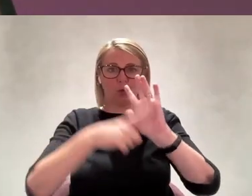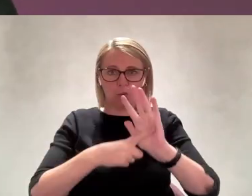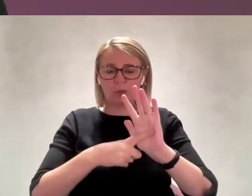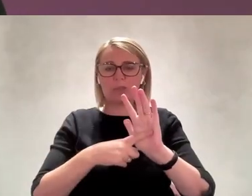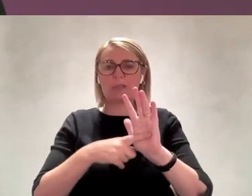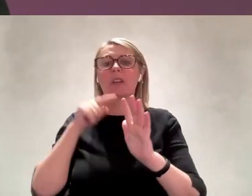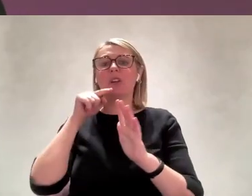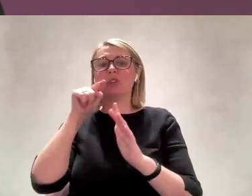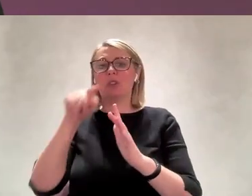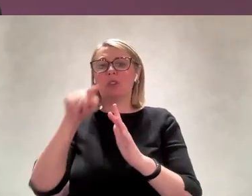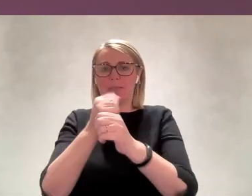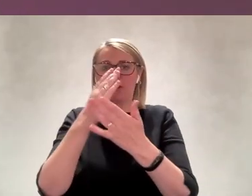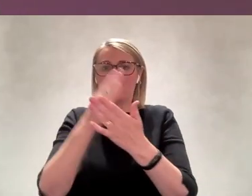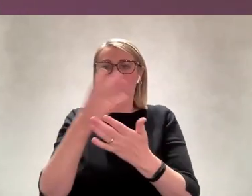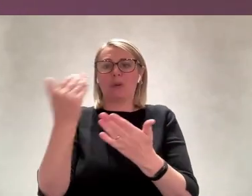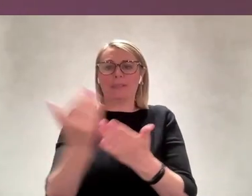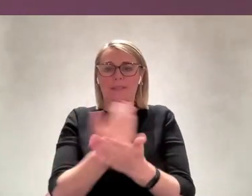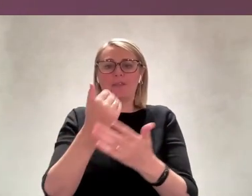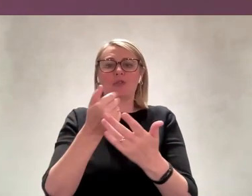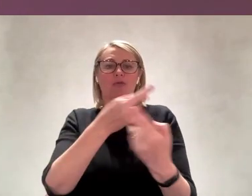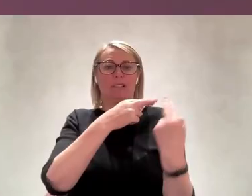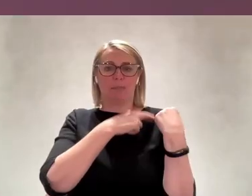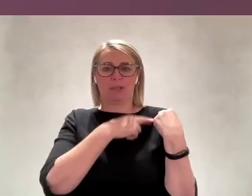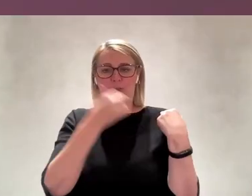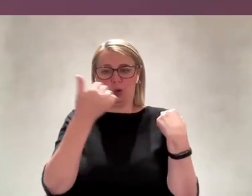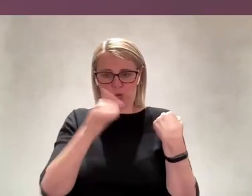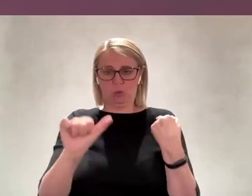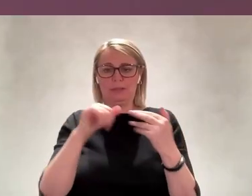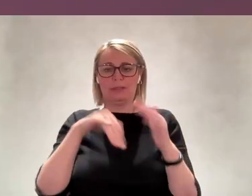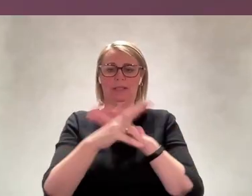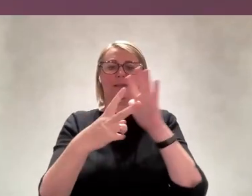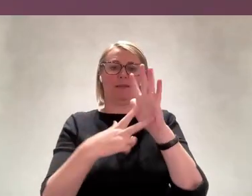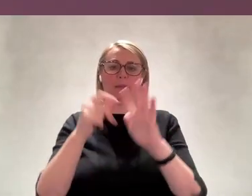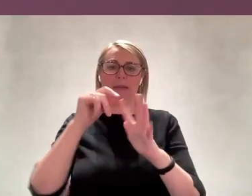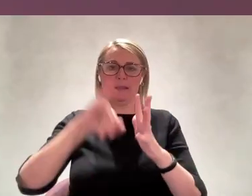the foundational tools to ensure safe and responsible use of AI in the public sector.